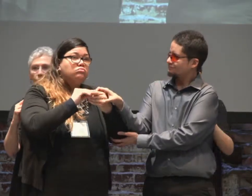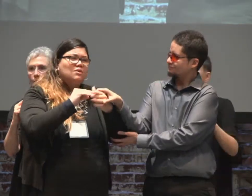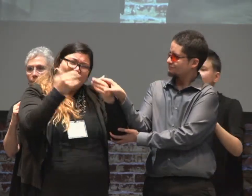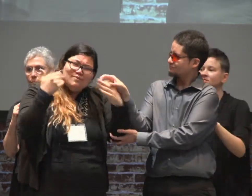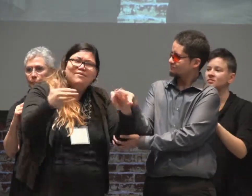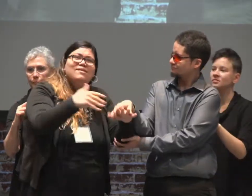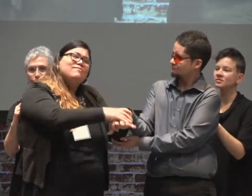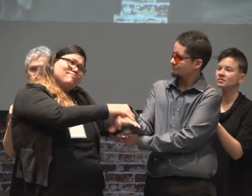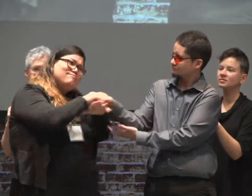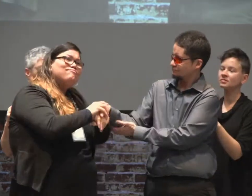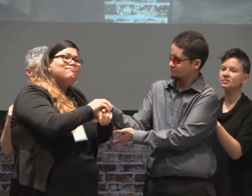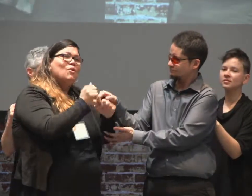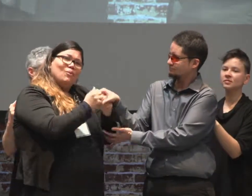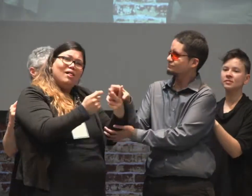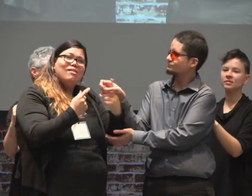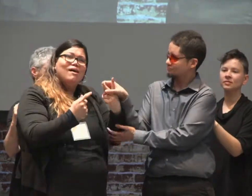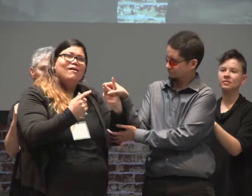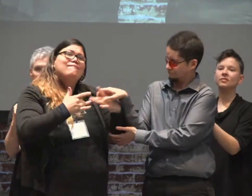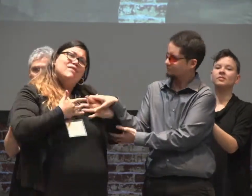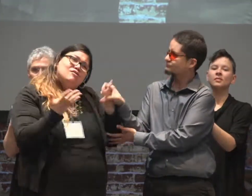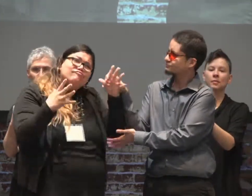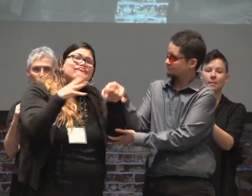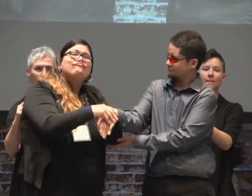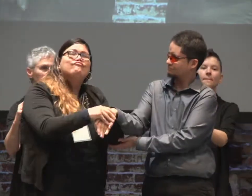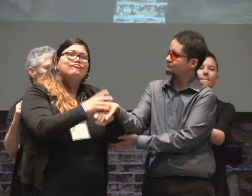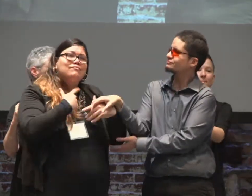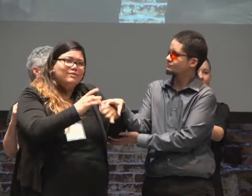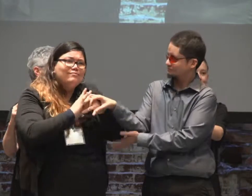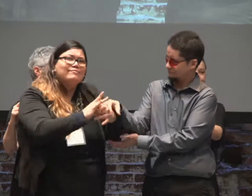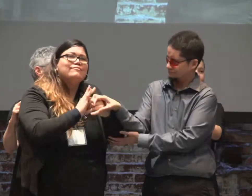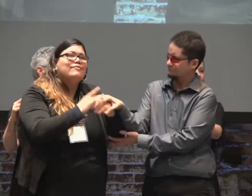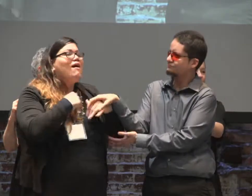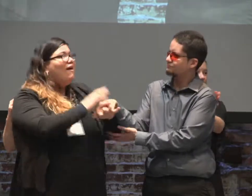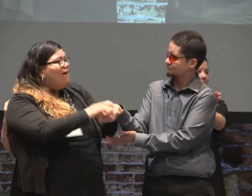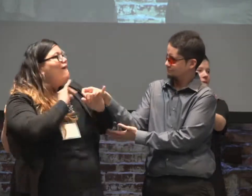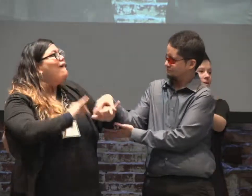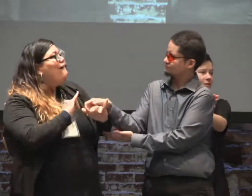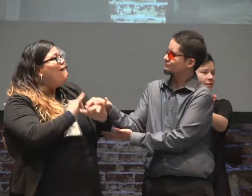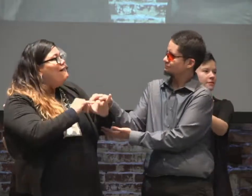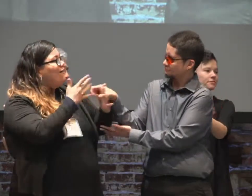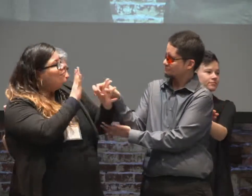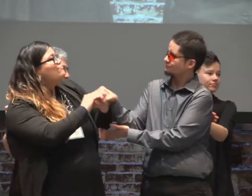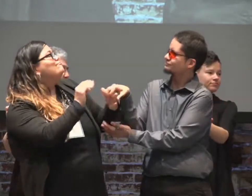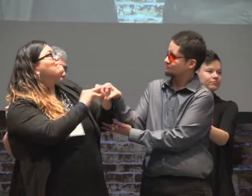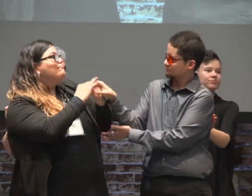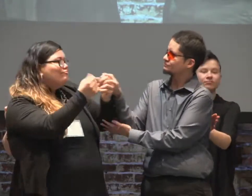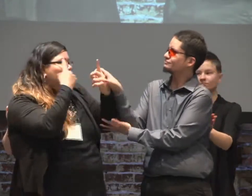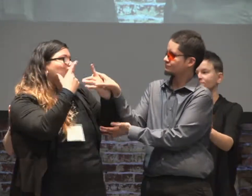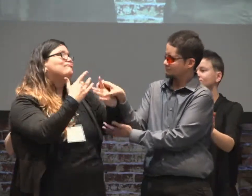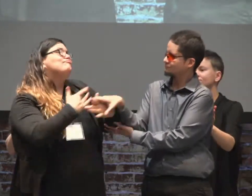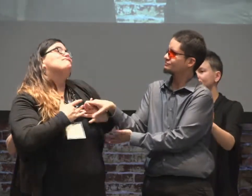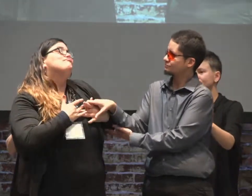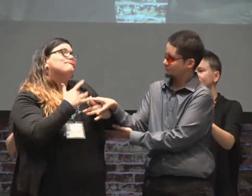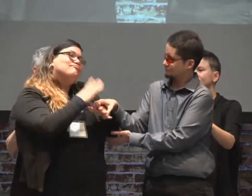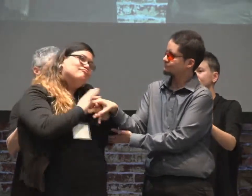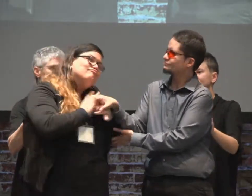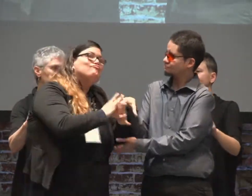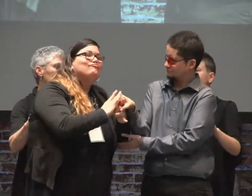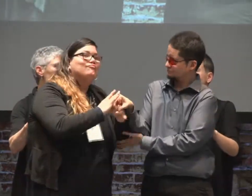In working groups, it's okay to go ahead and include us by using physical touch, put your hand right over our hand,